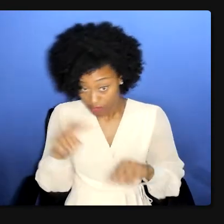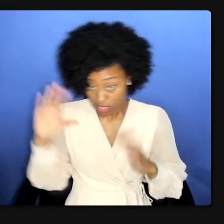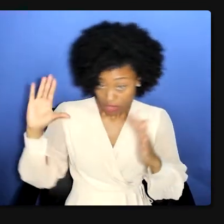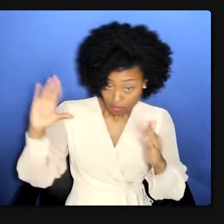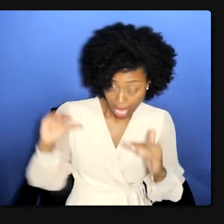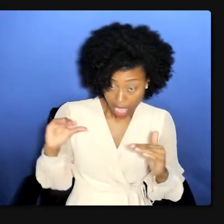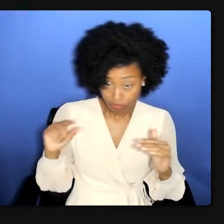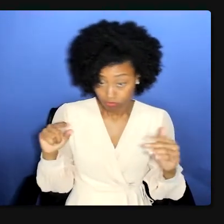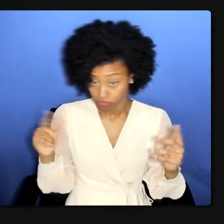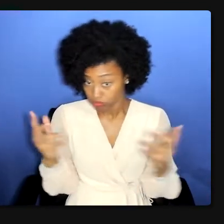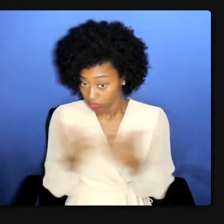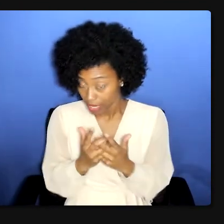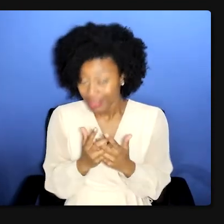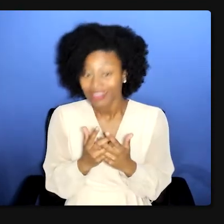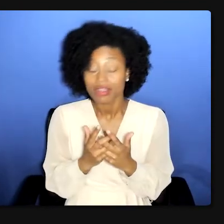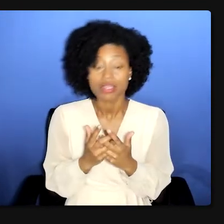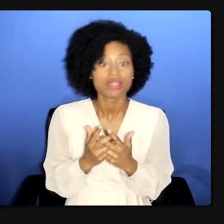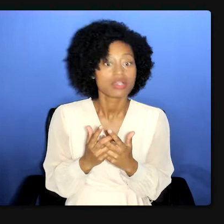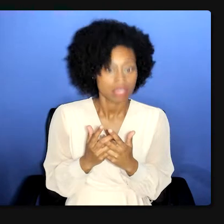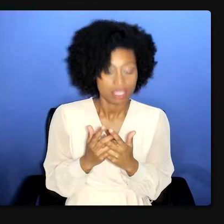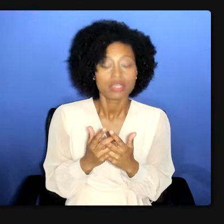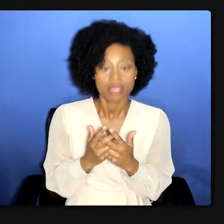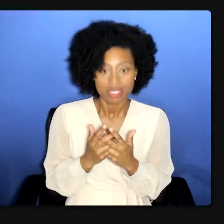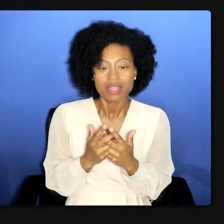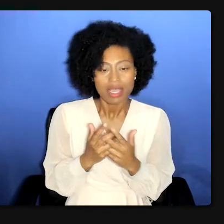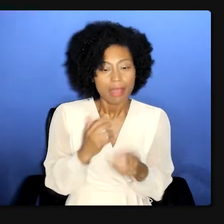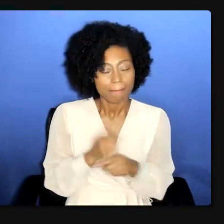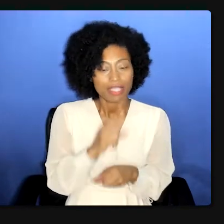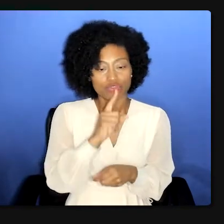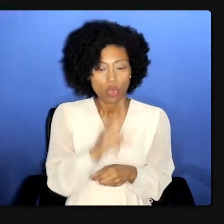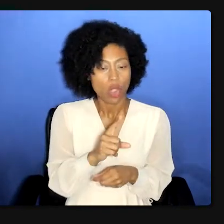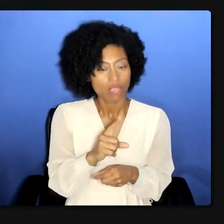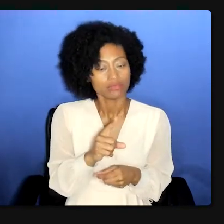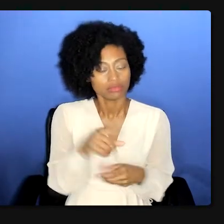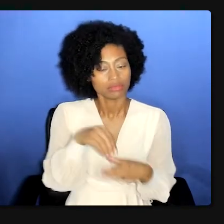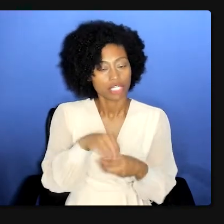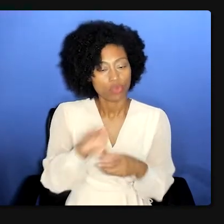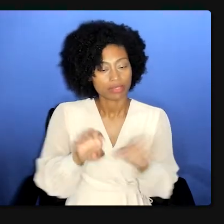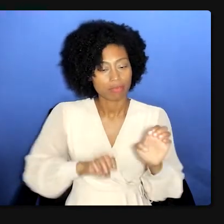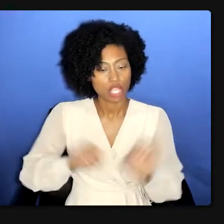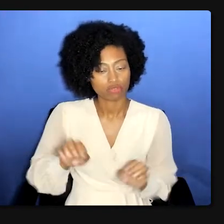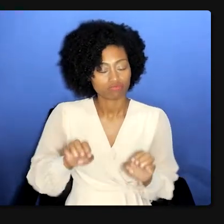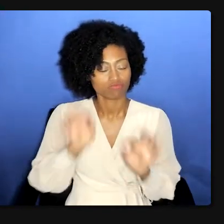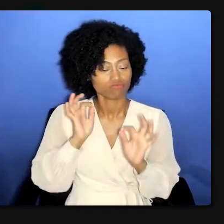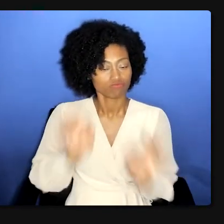in the observed and the expected proportion of users as part of an experiment.